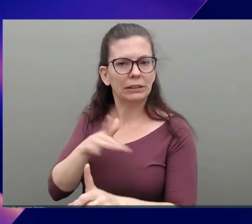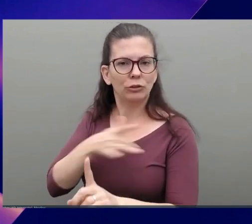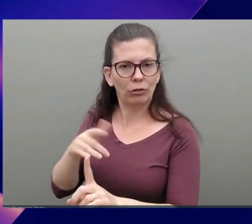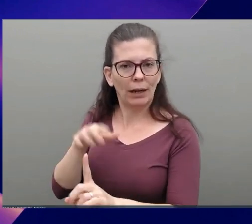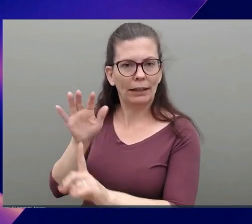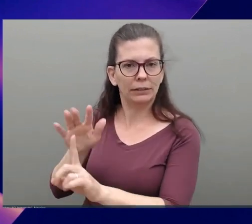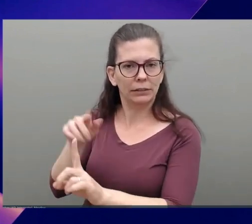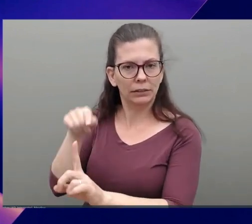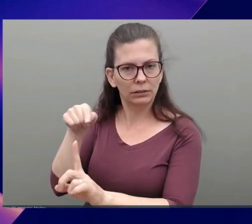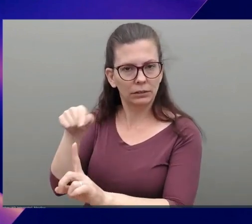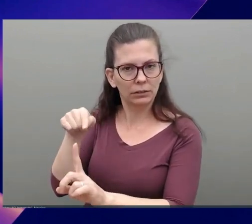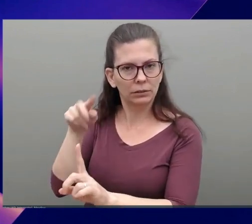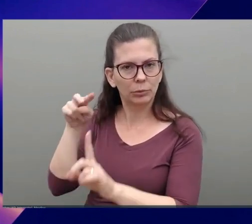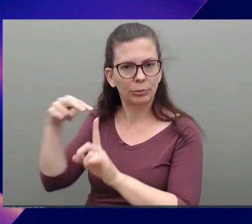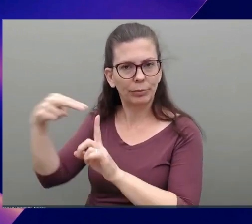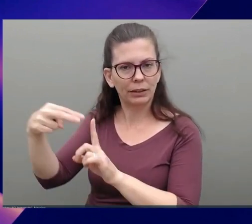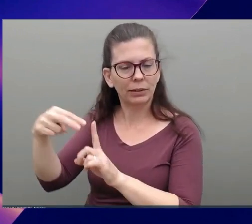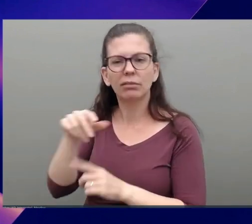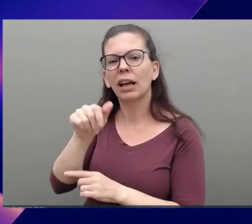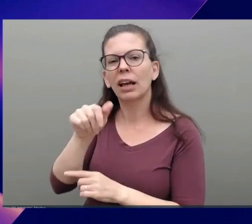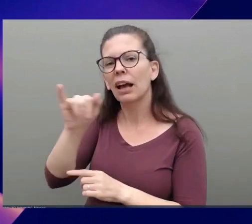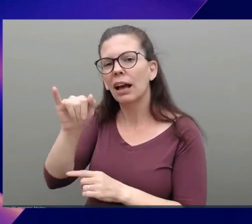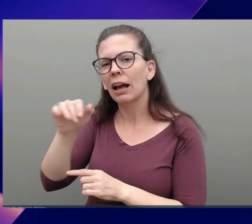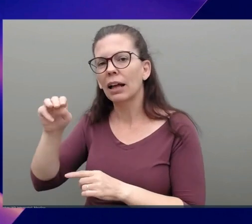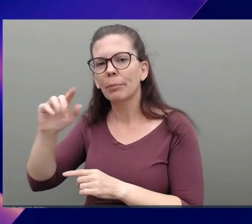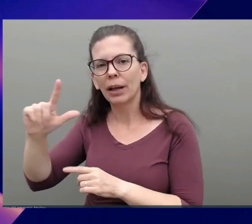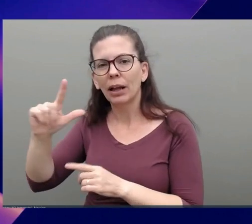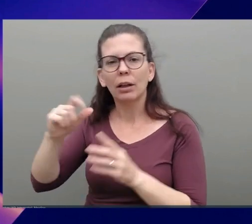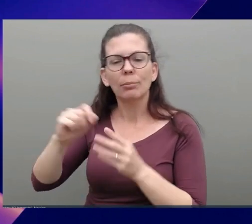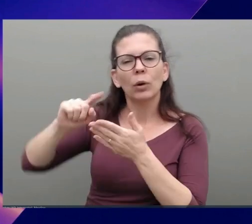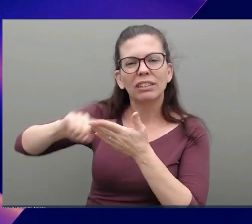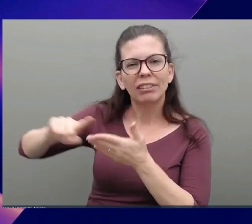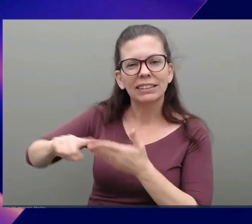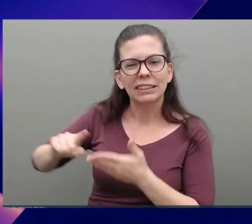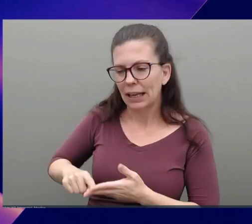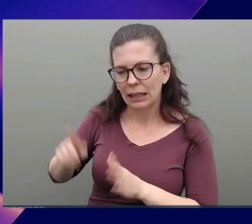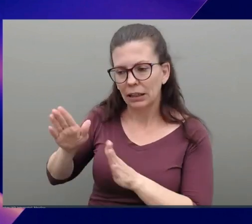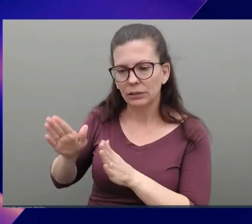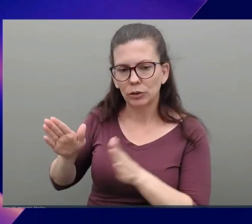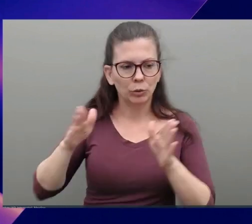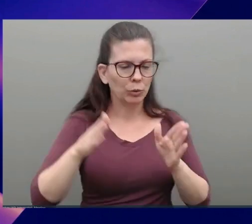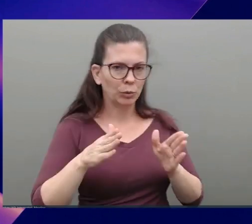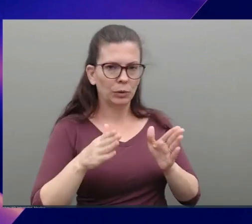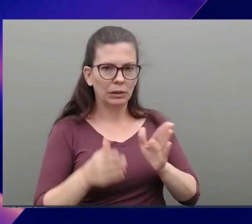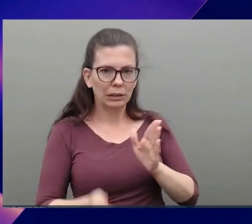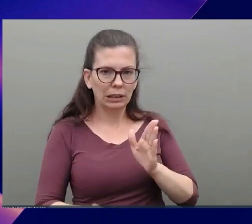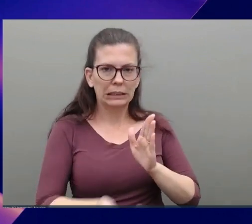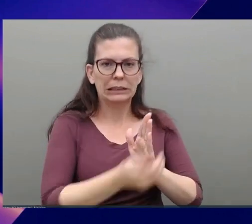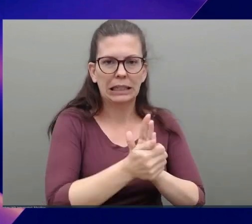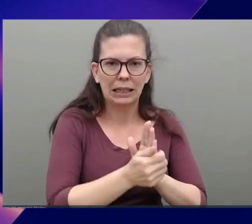AIML being a little bit more investigative to being actually attached to business value. Right. - Is that what you're saying?